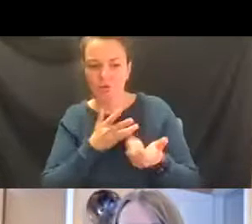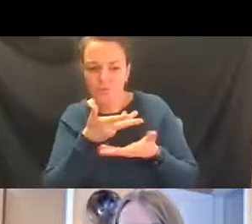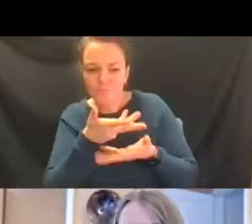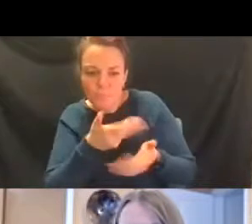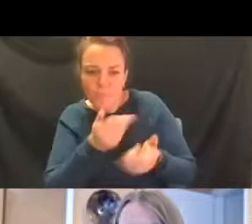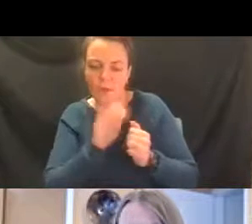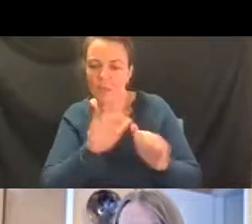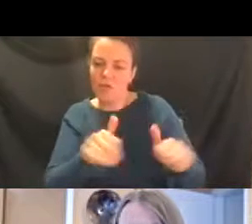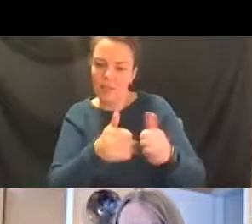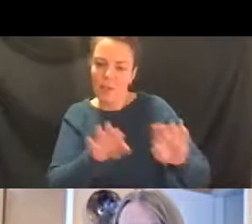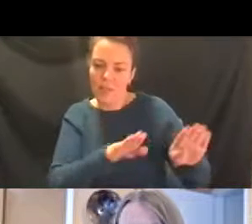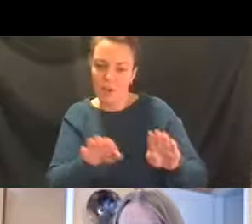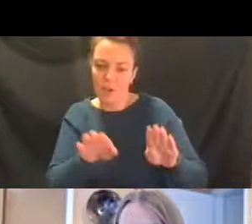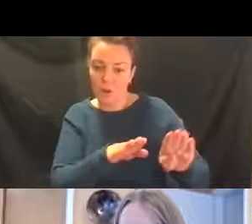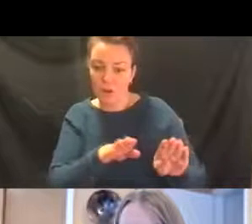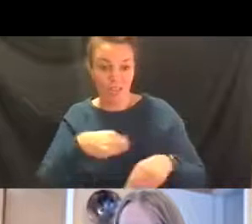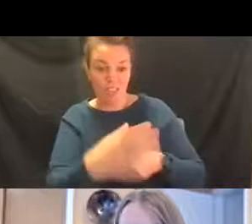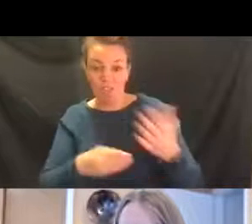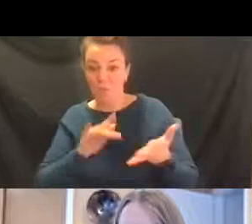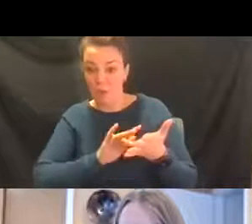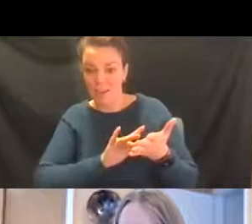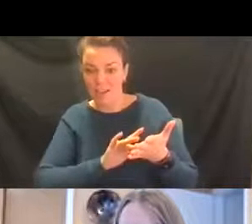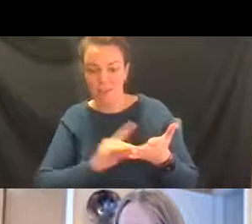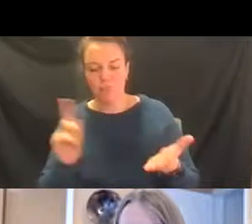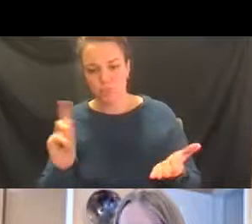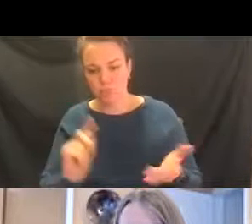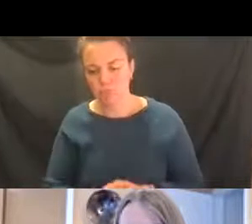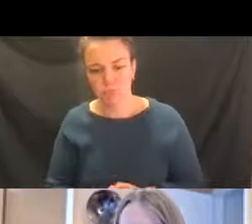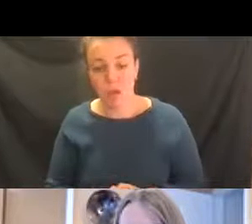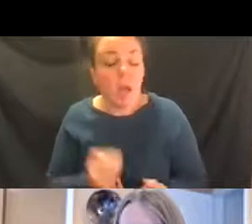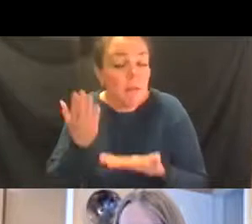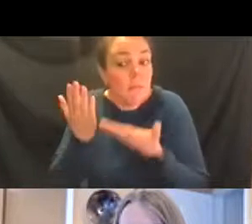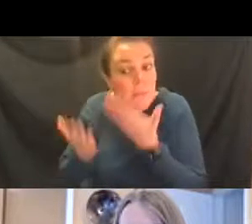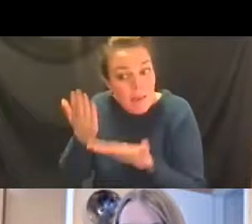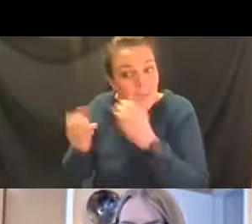and that's not medication. it may be but that's not the one and only thing. and that's where